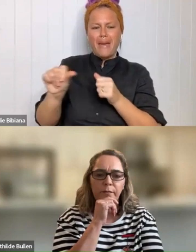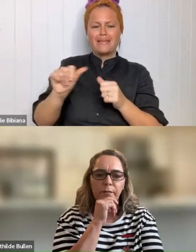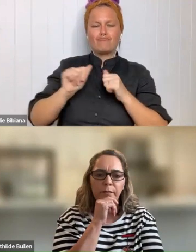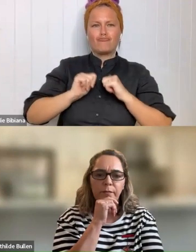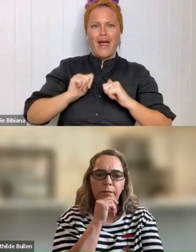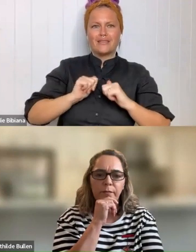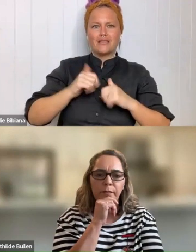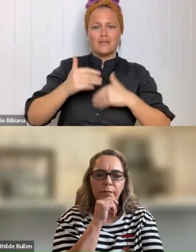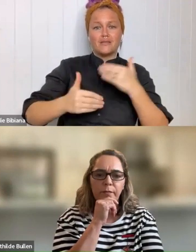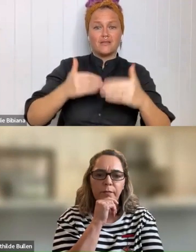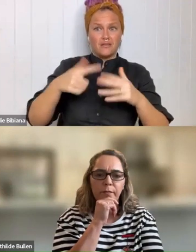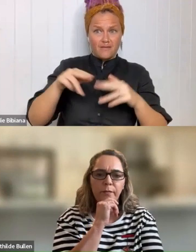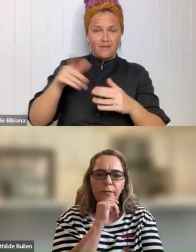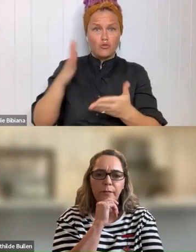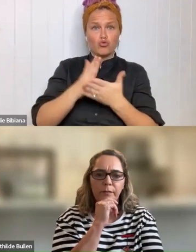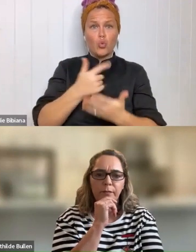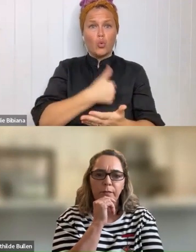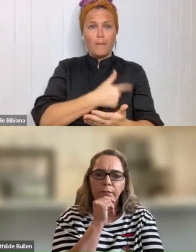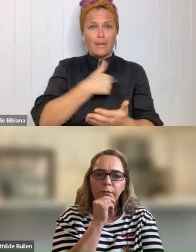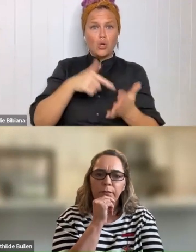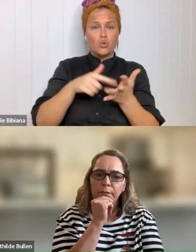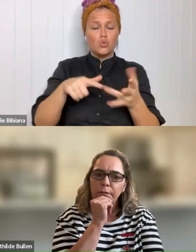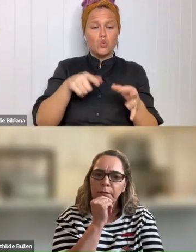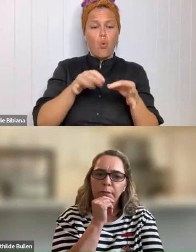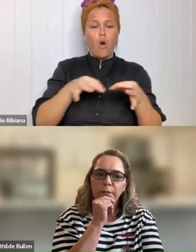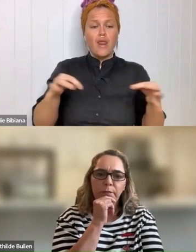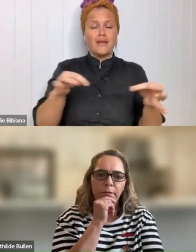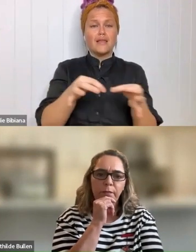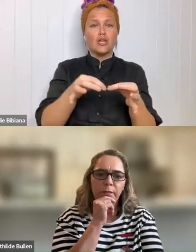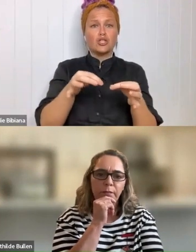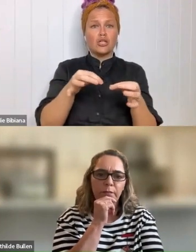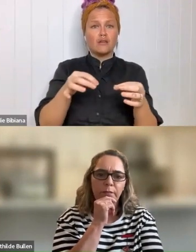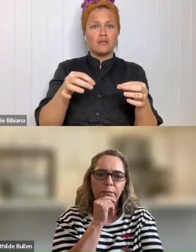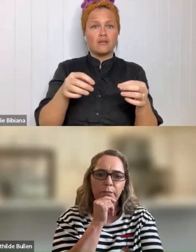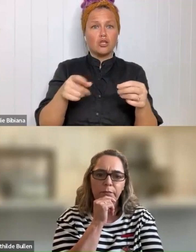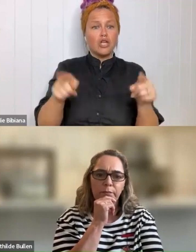committed to organization, changing organizational cultures